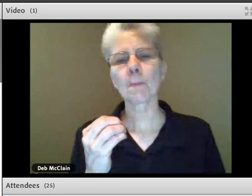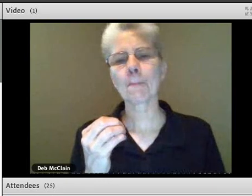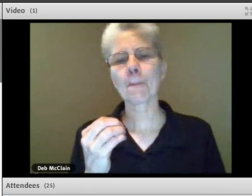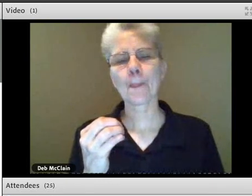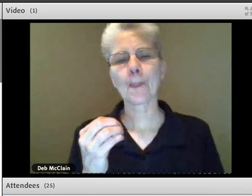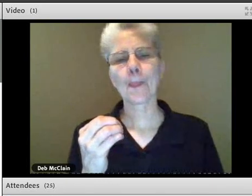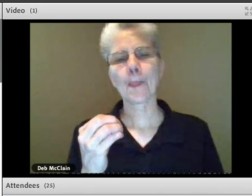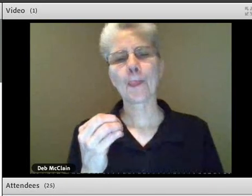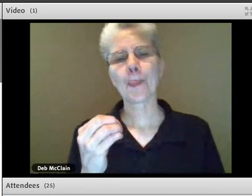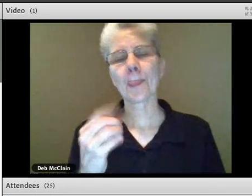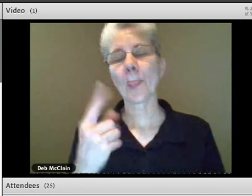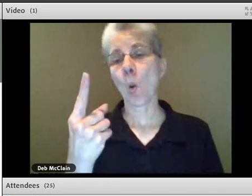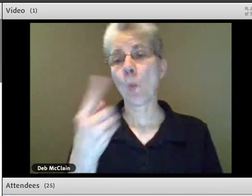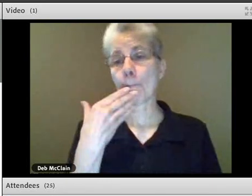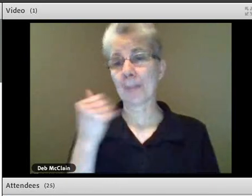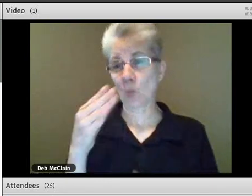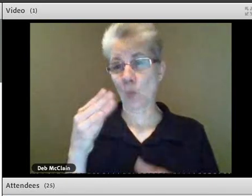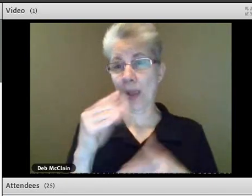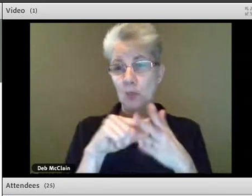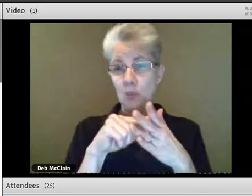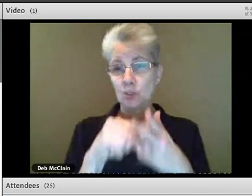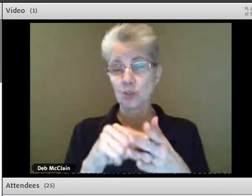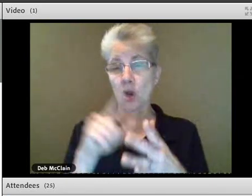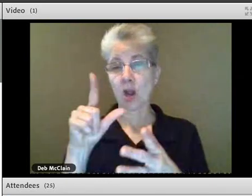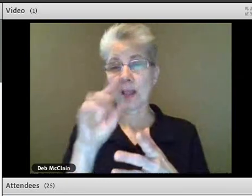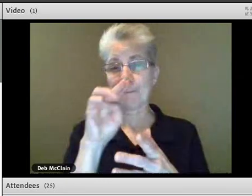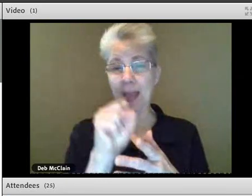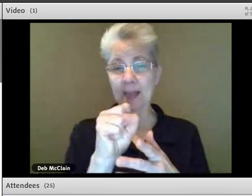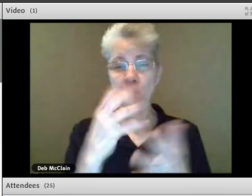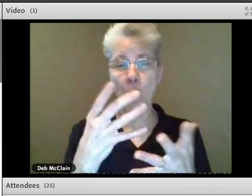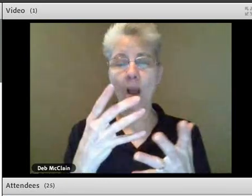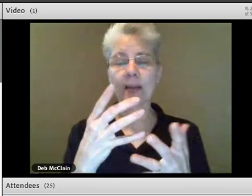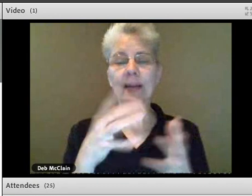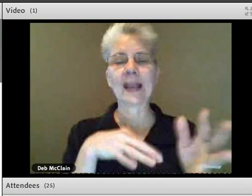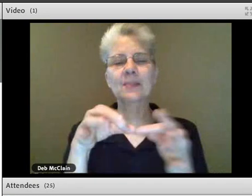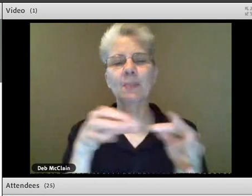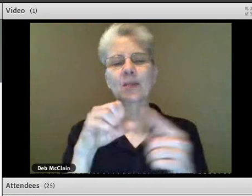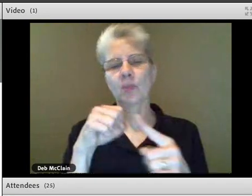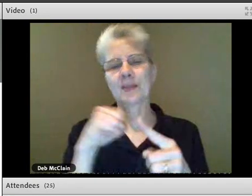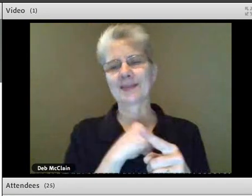So one of the best ways when you roll out a learning management system is explaining it to your staff,